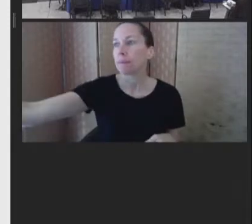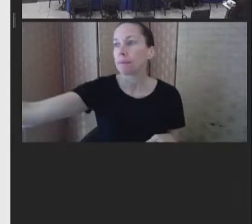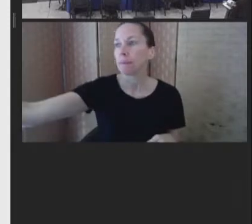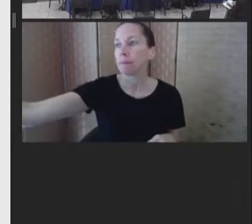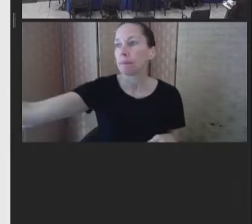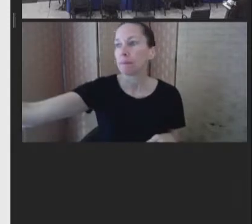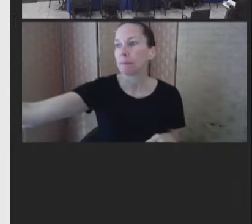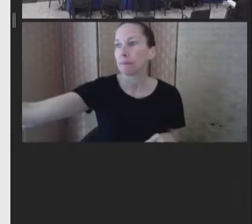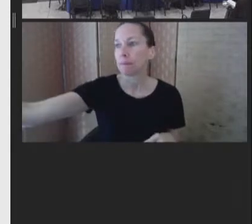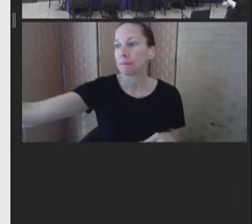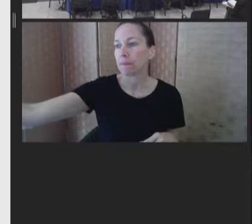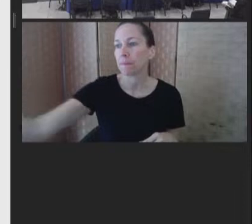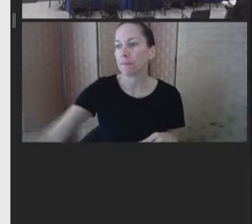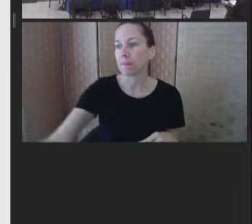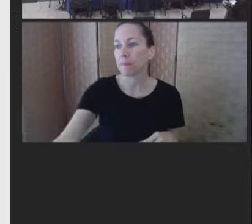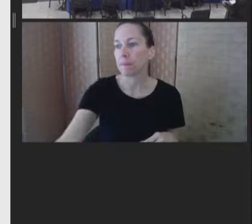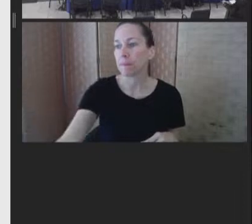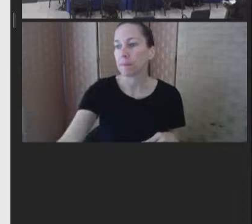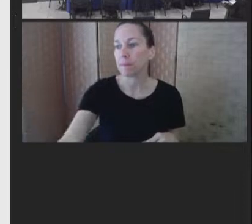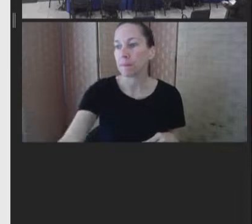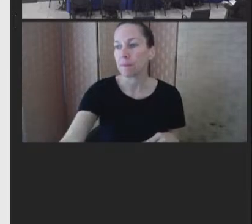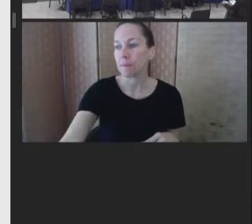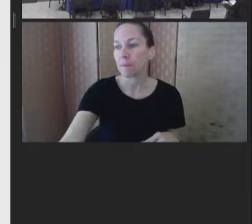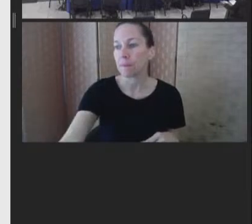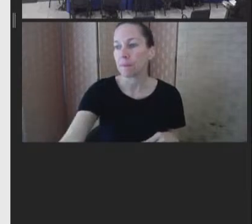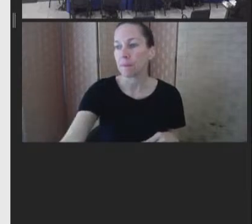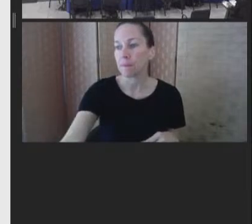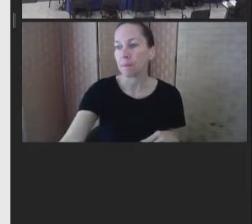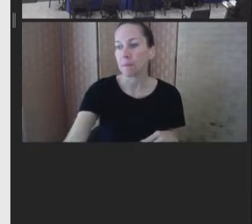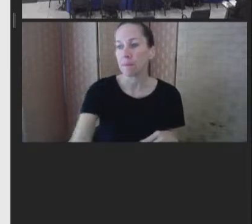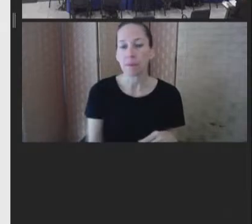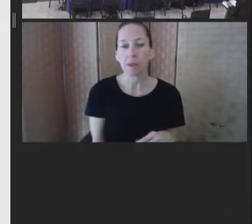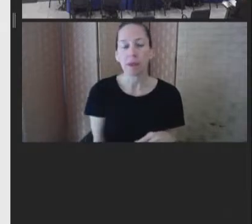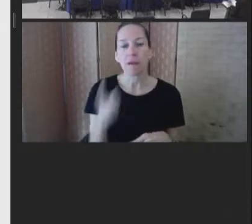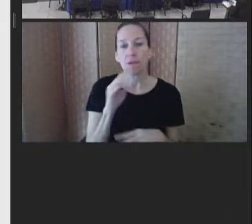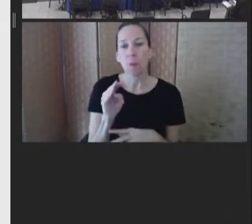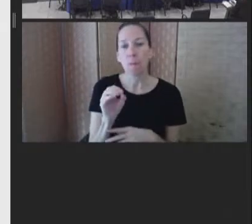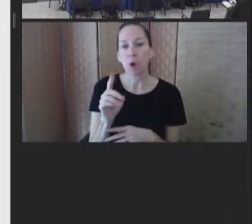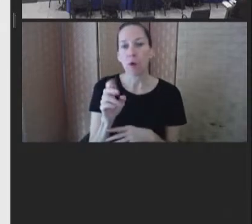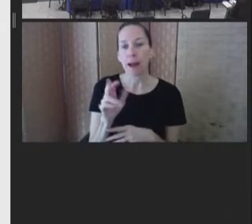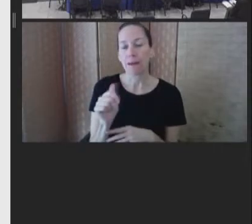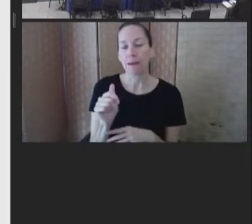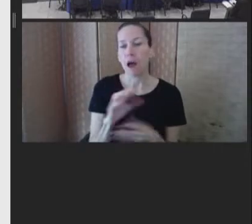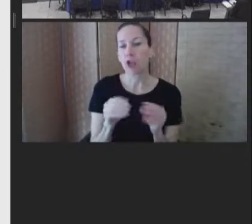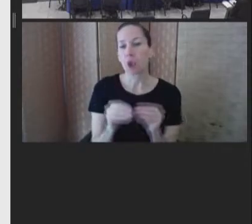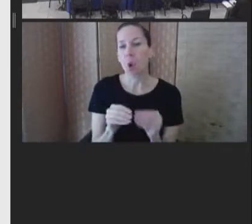So, for Moderna, each arm had a total dose of 50 microgram. This is the approved Moderna